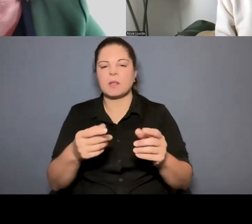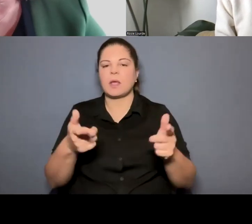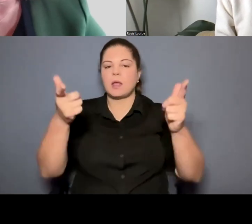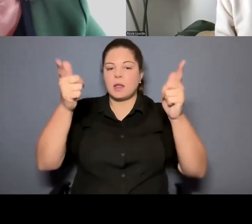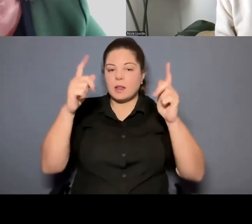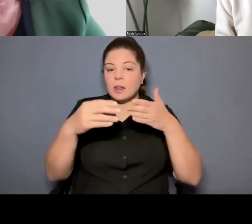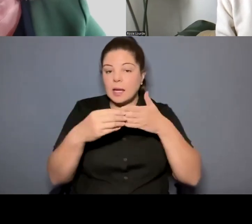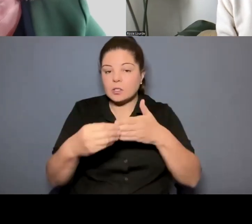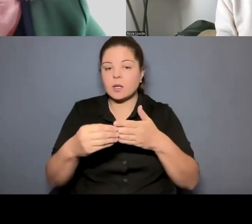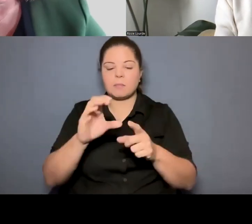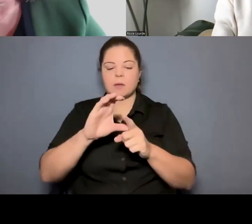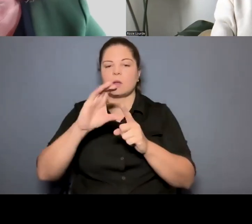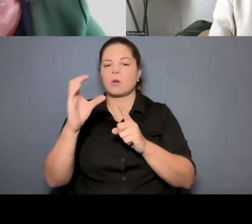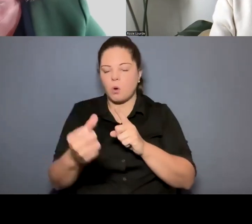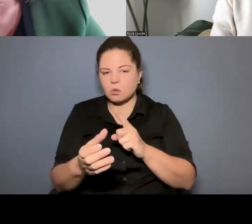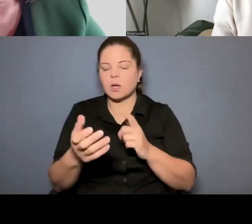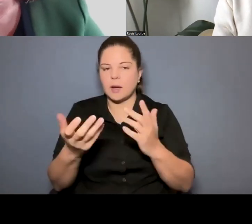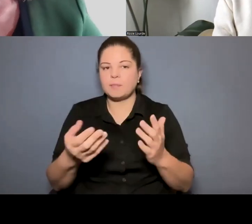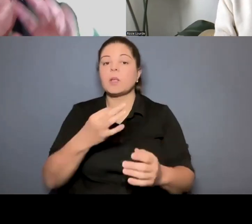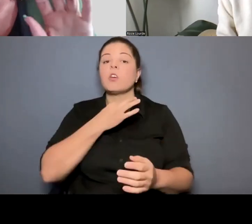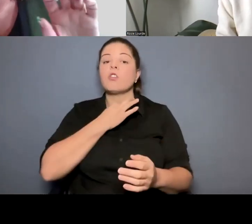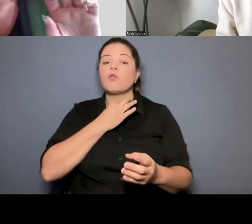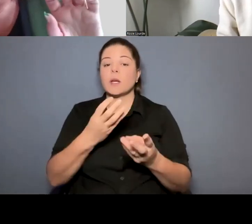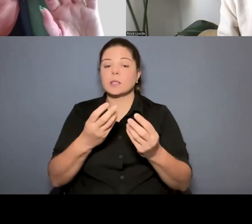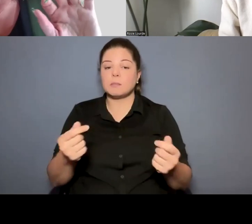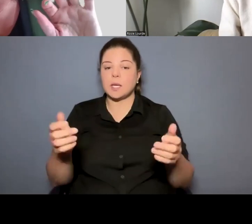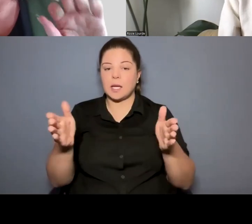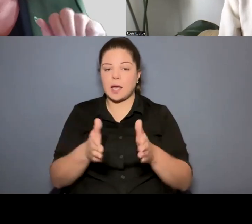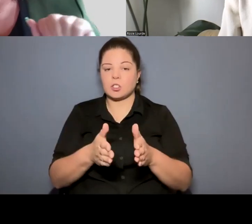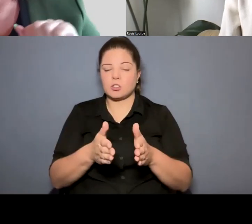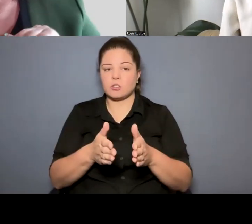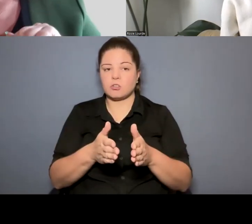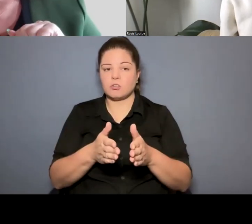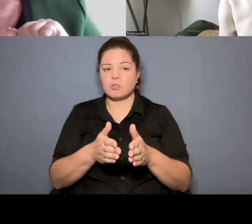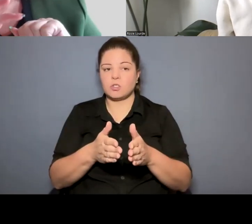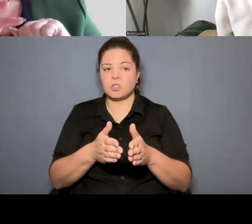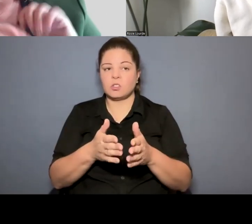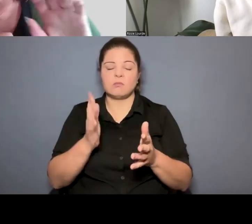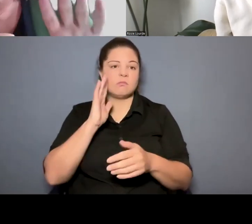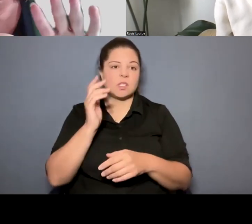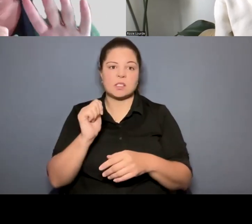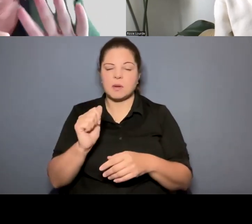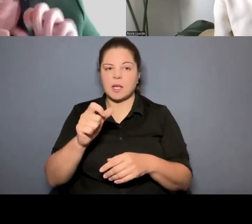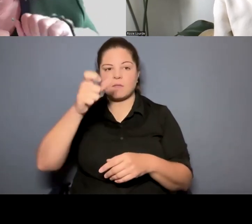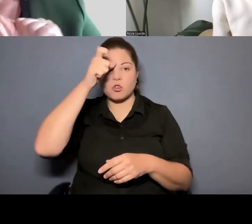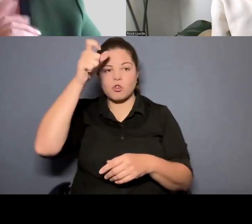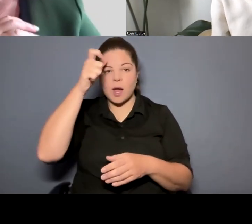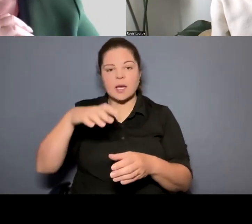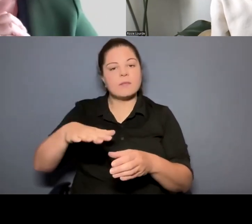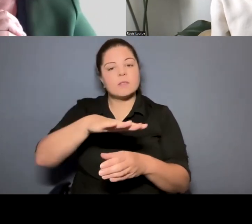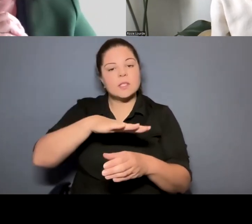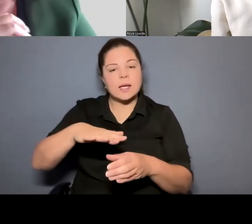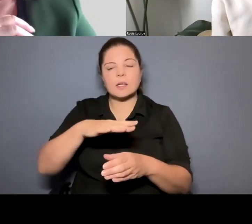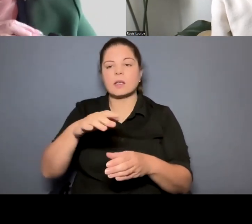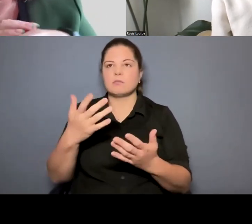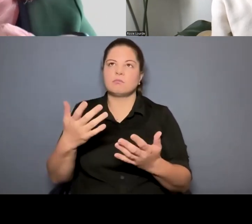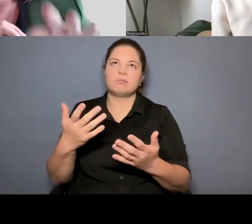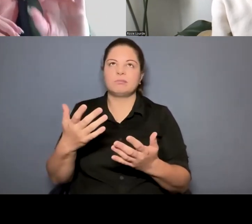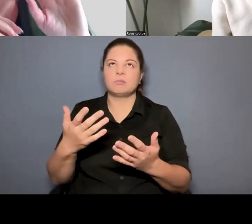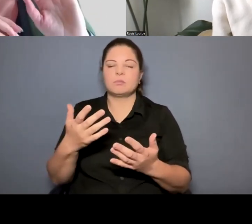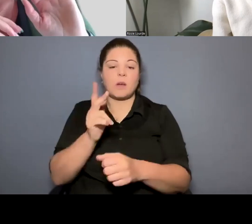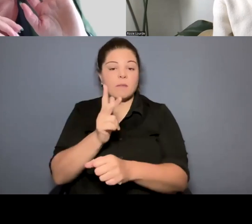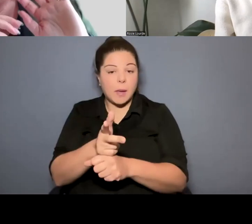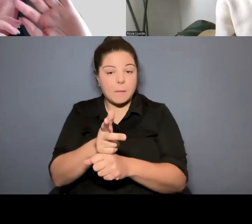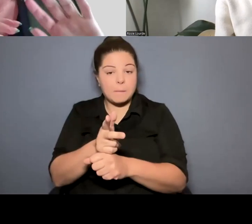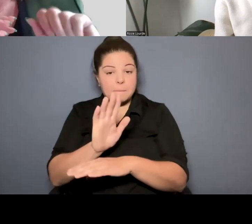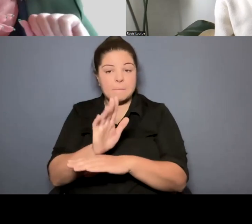mitigation, whether it is the creative sector, and particular films, Fiona Donovan is on the council,